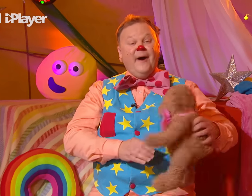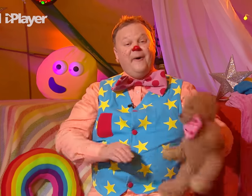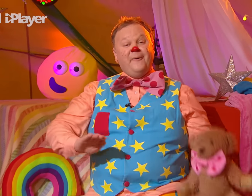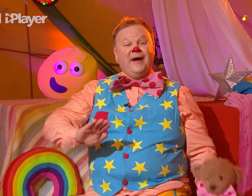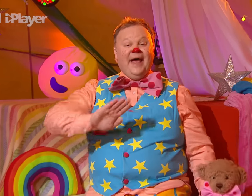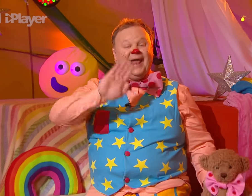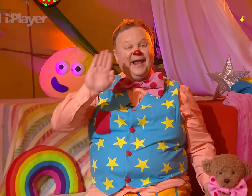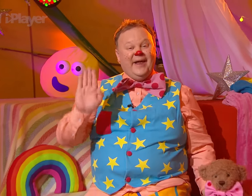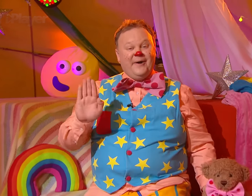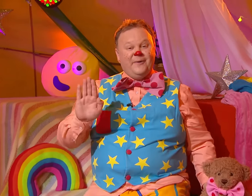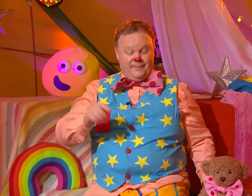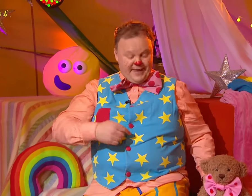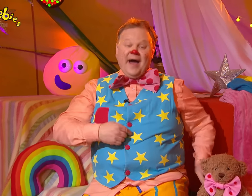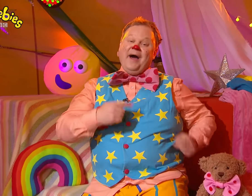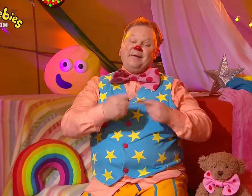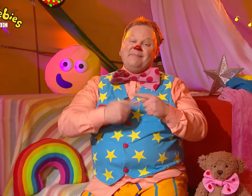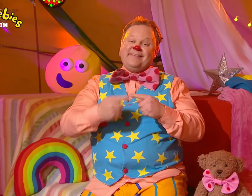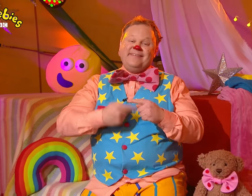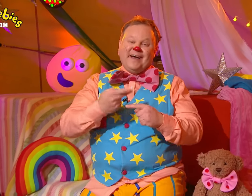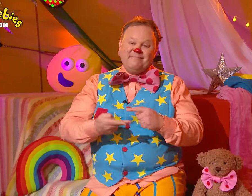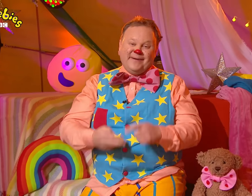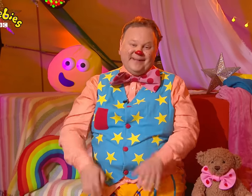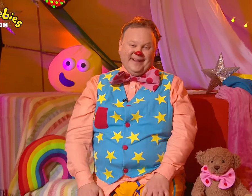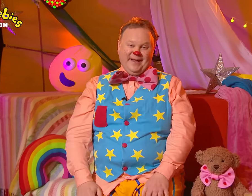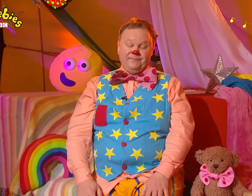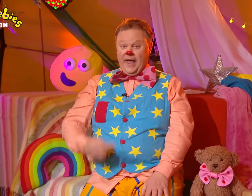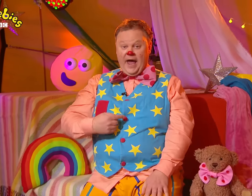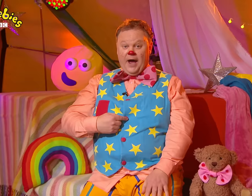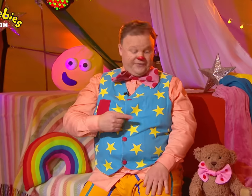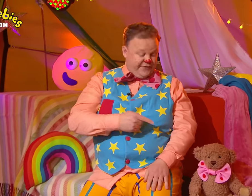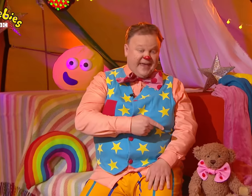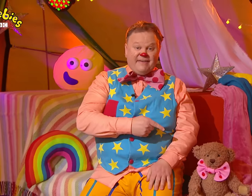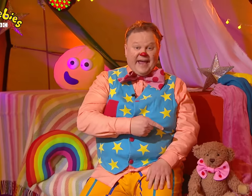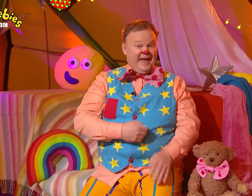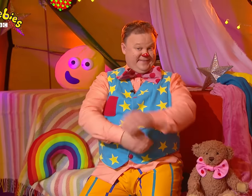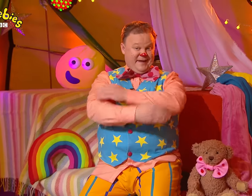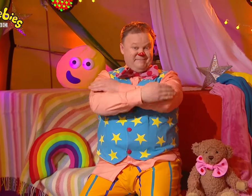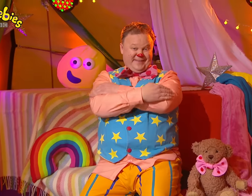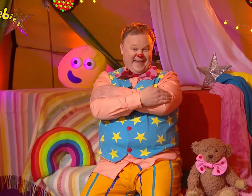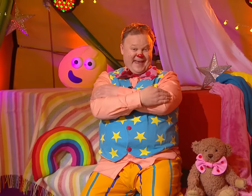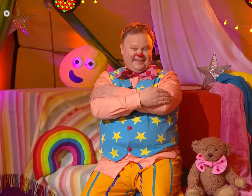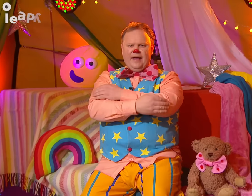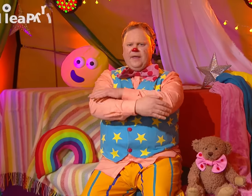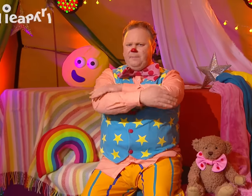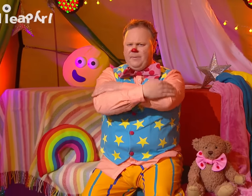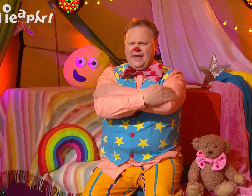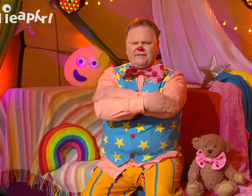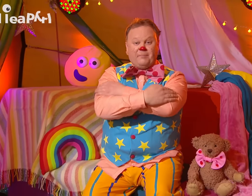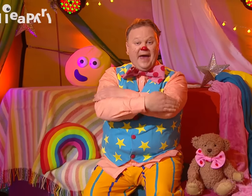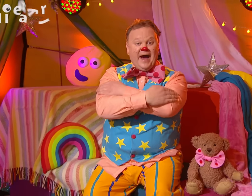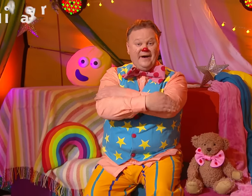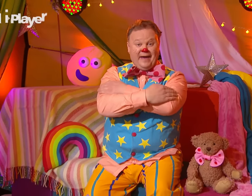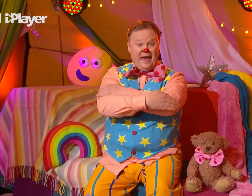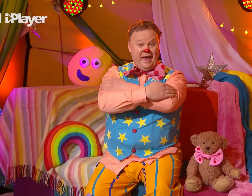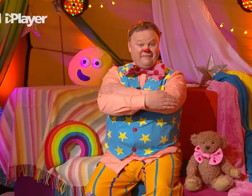oh hello mr tumble i was just giving tumble ted the biggest bear hug ever